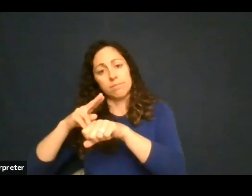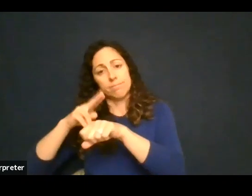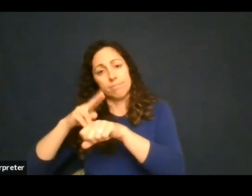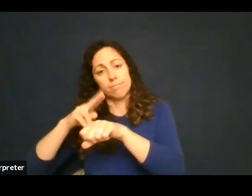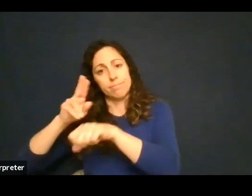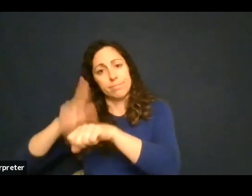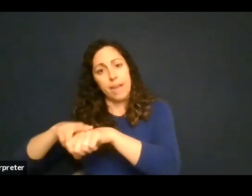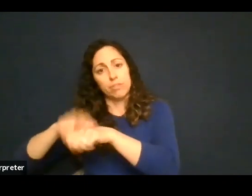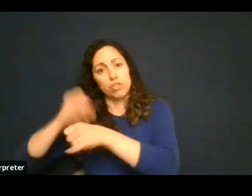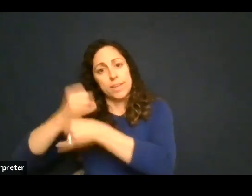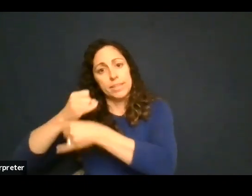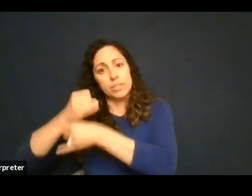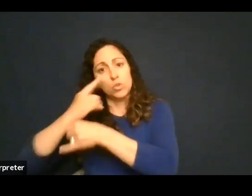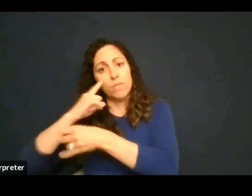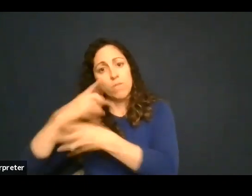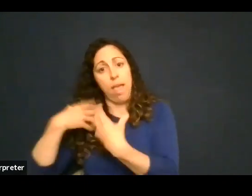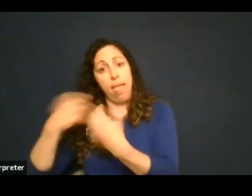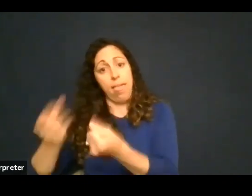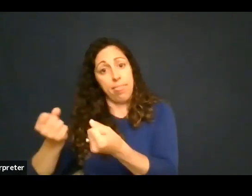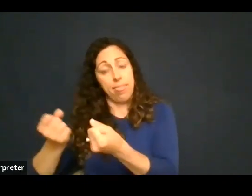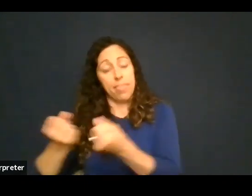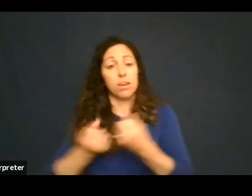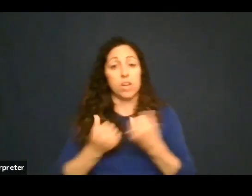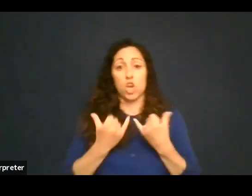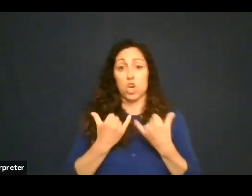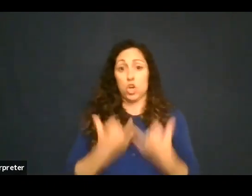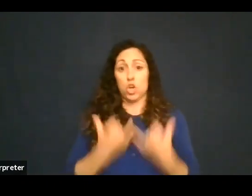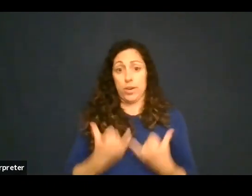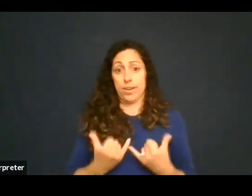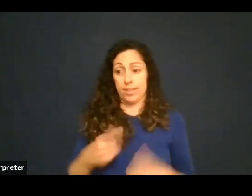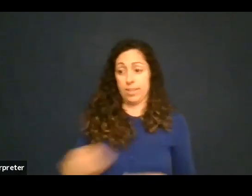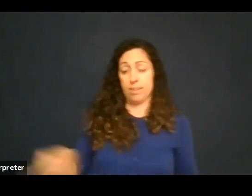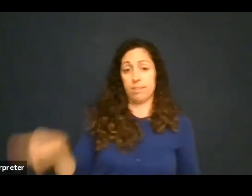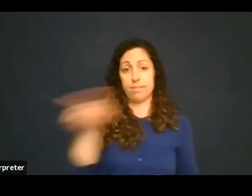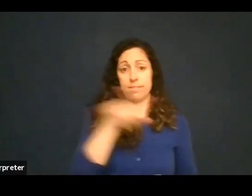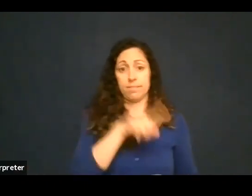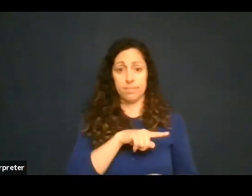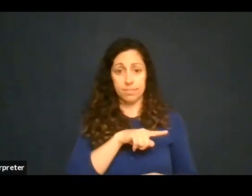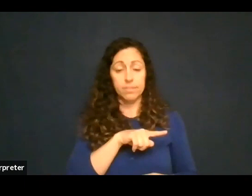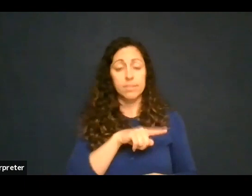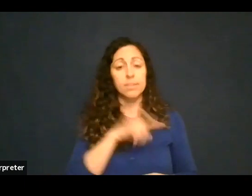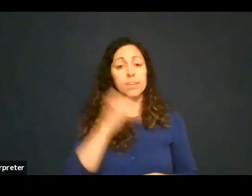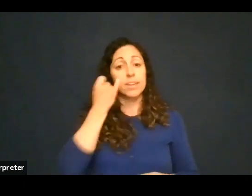is such that participating in a natural history study